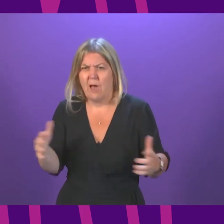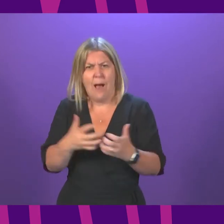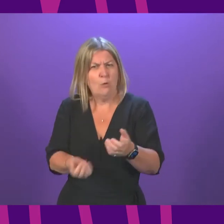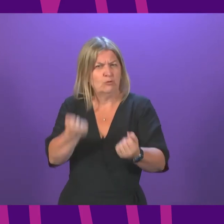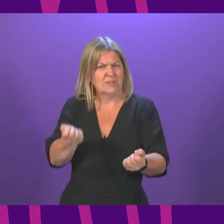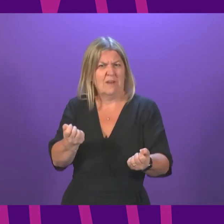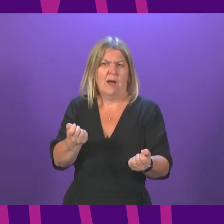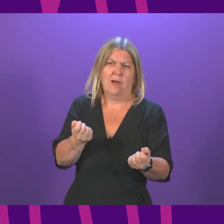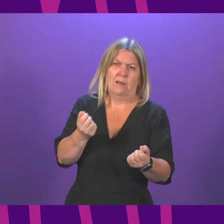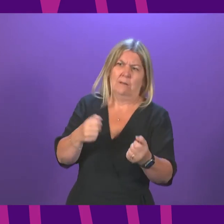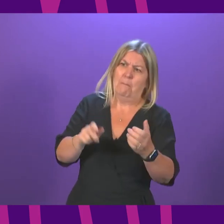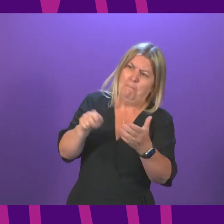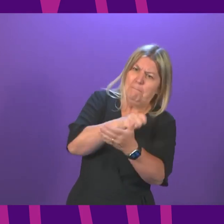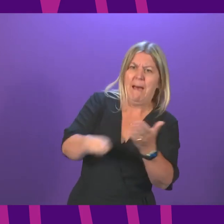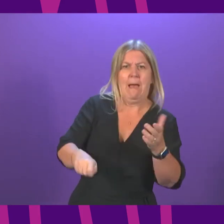continuing not to do that.